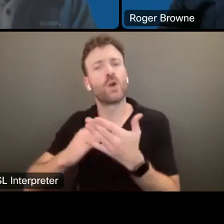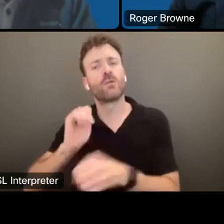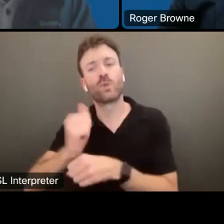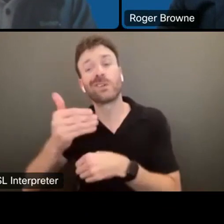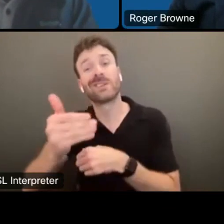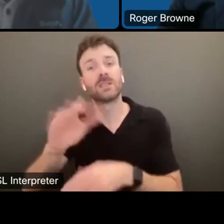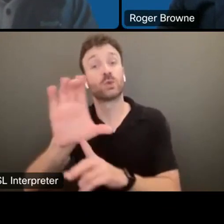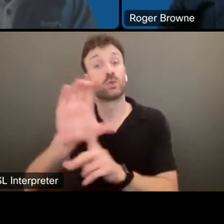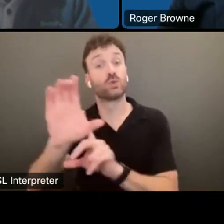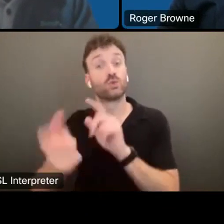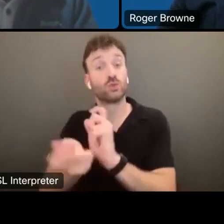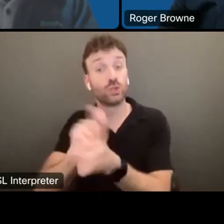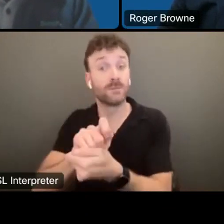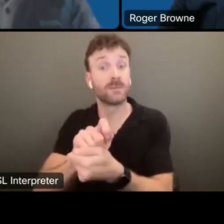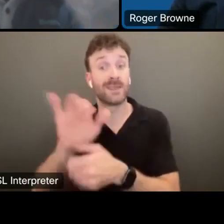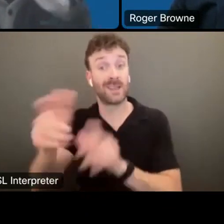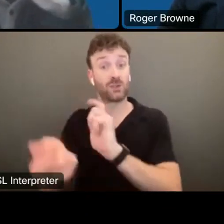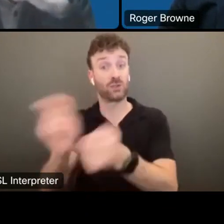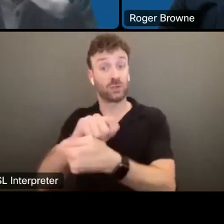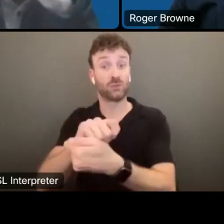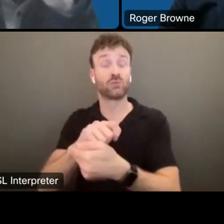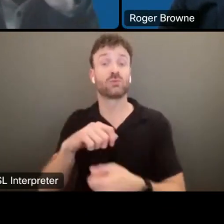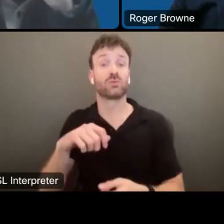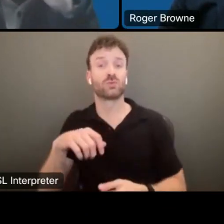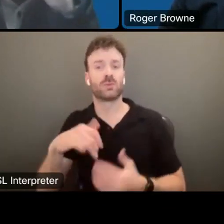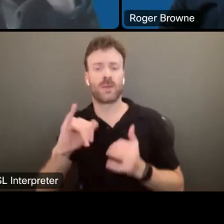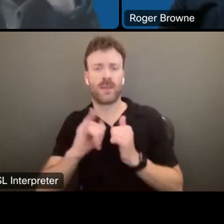a change, and how the city is planning, managing,